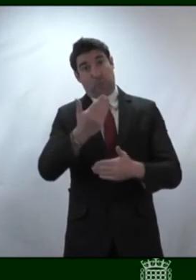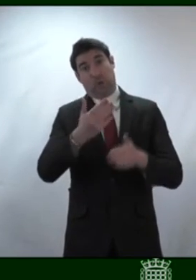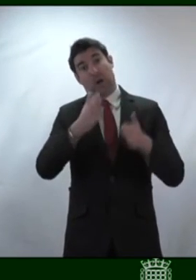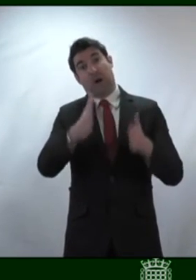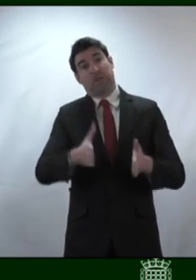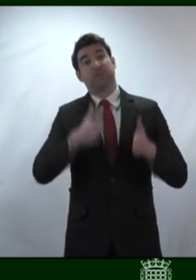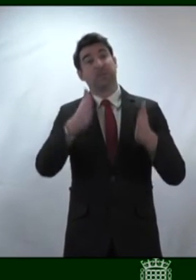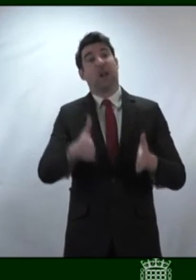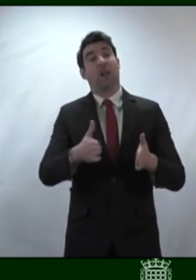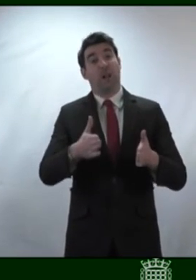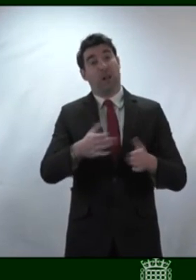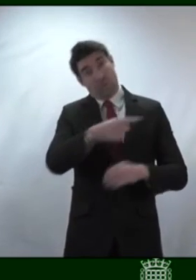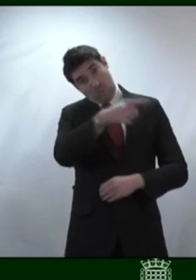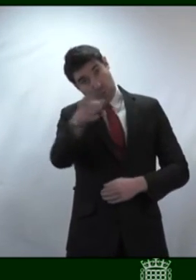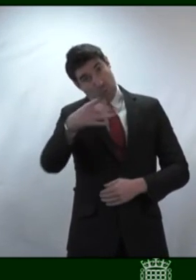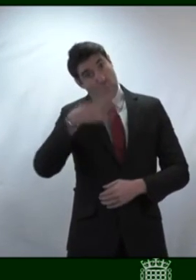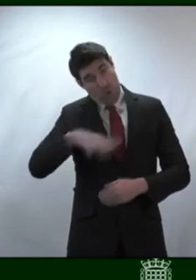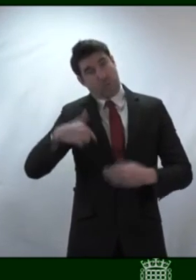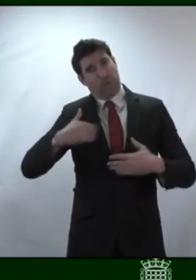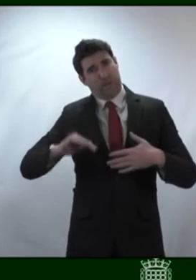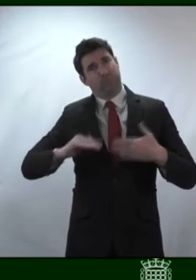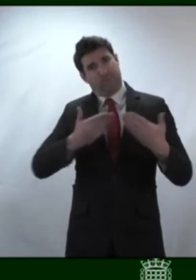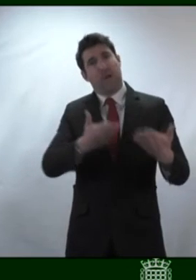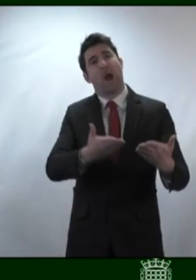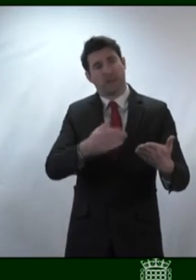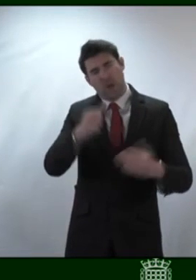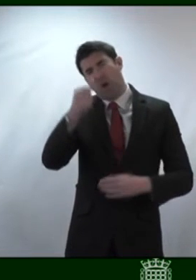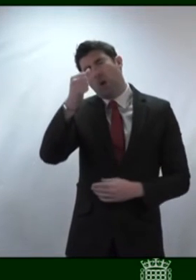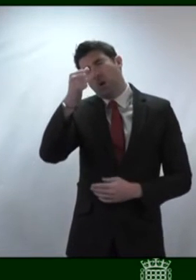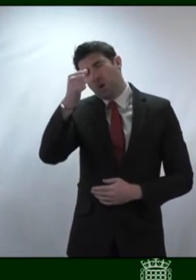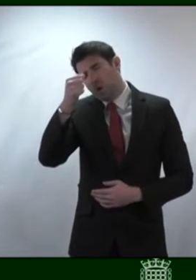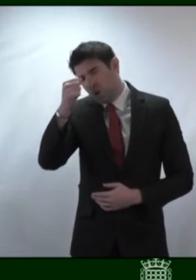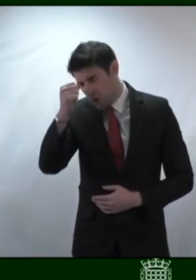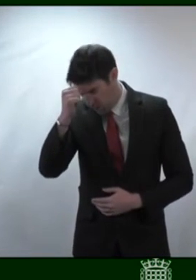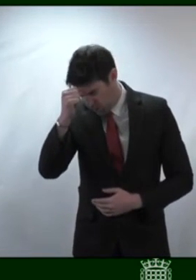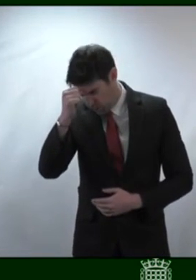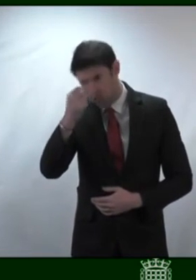it has been very tough and very difficult, and everybody appreciates the suffering and hardship